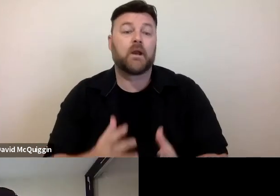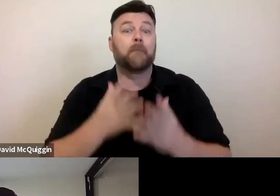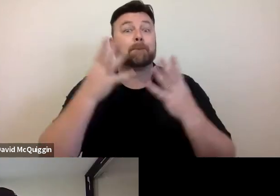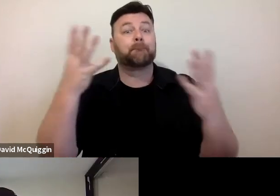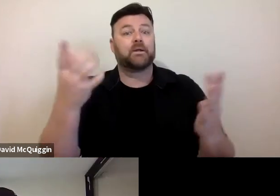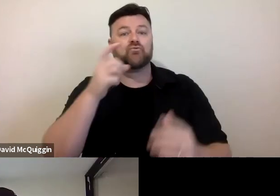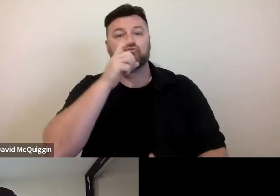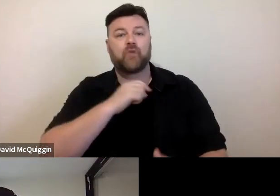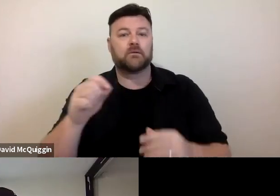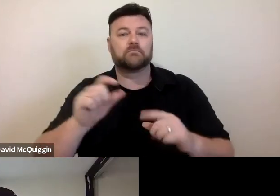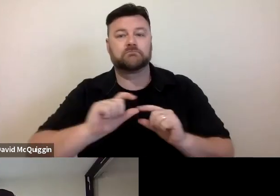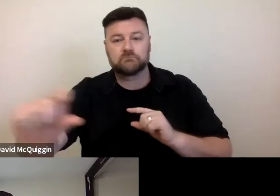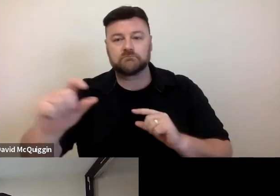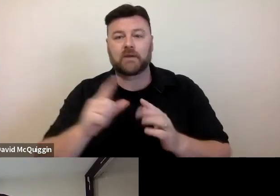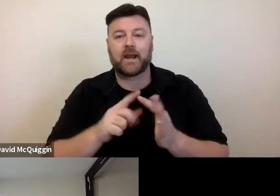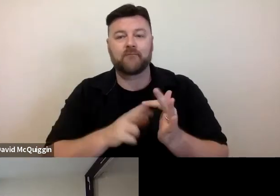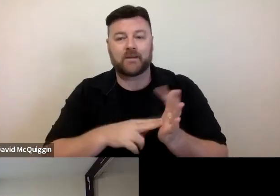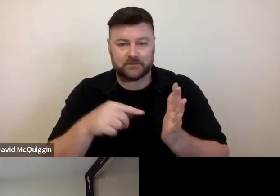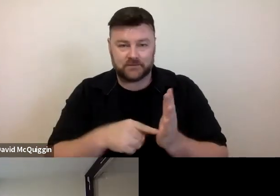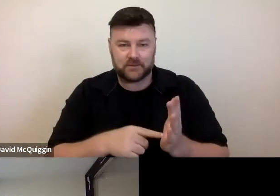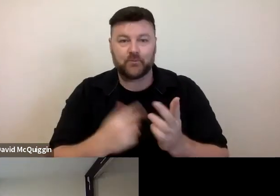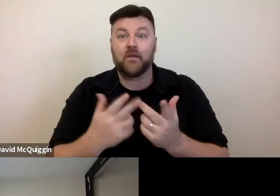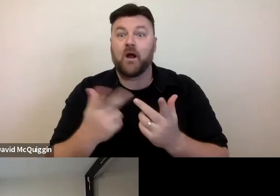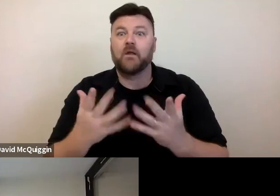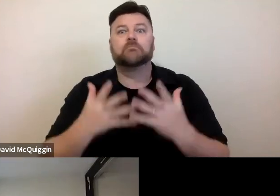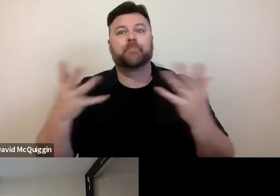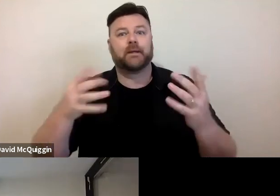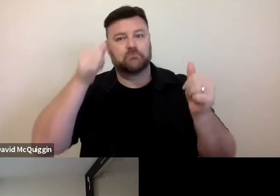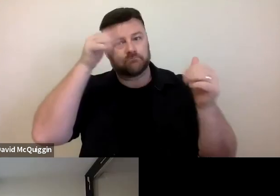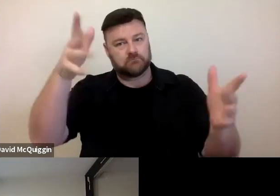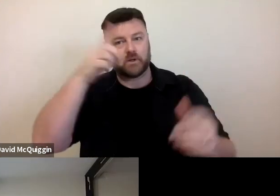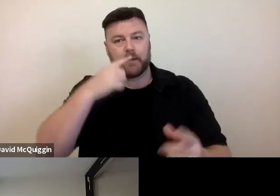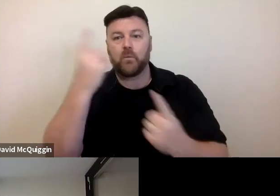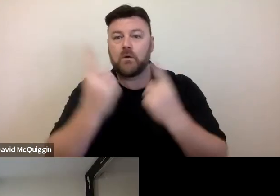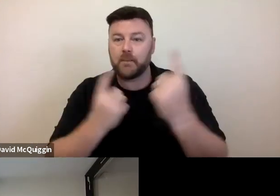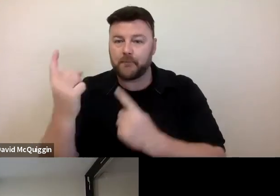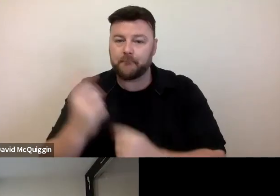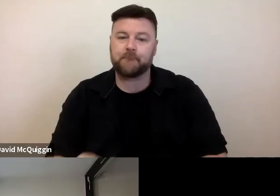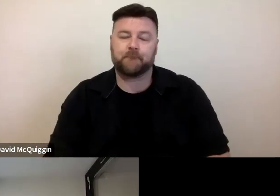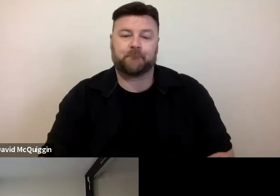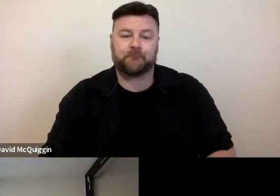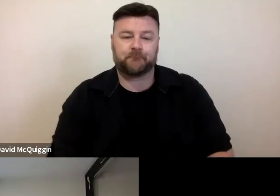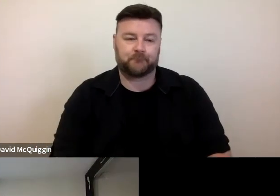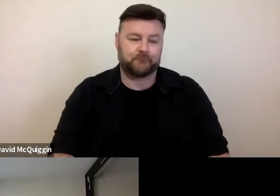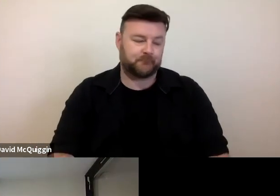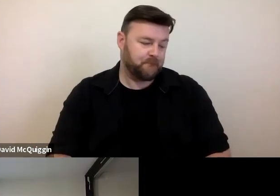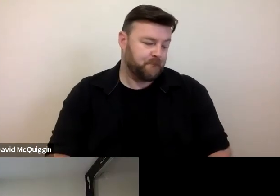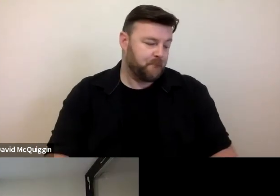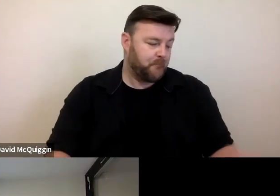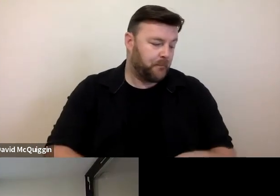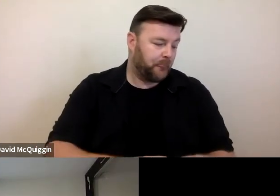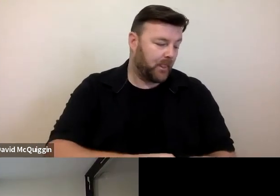stars attending and a couple of possible issues once people saw the